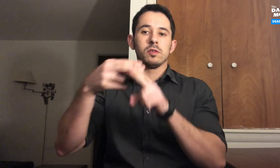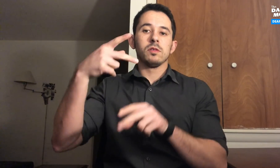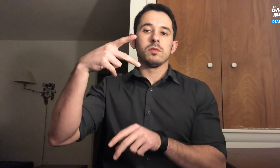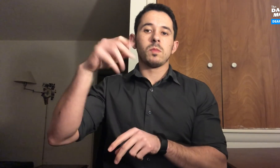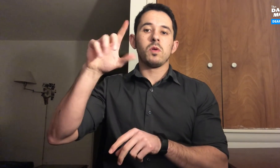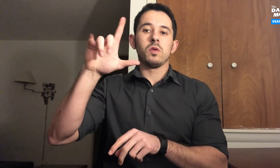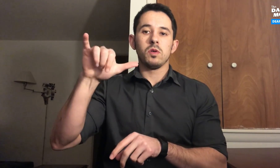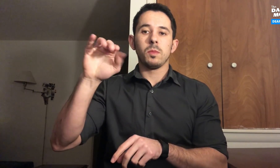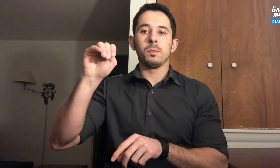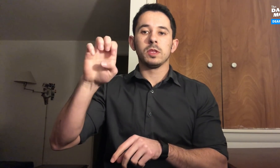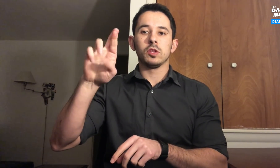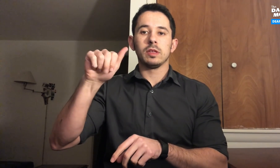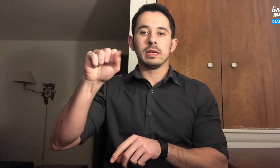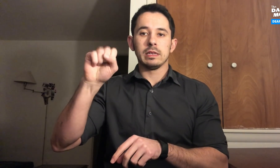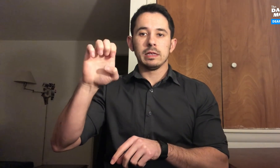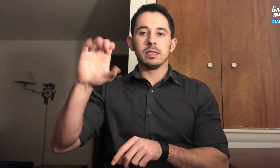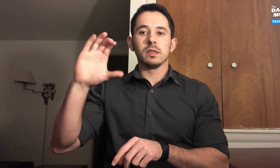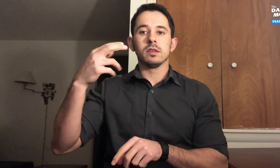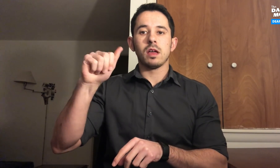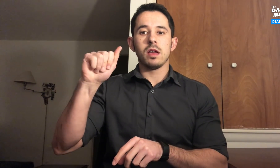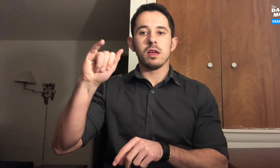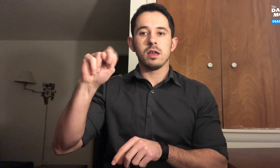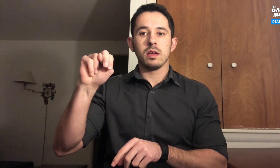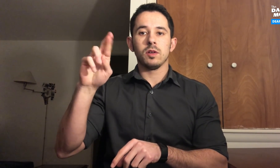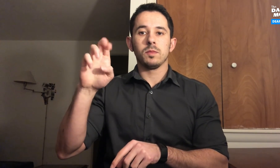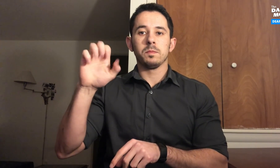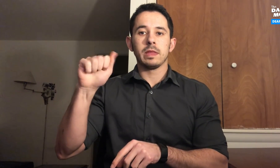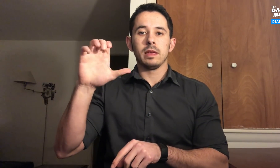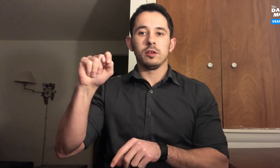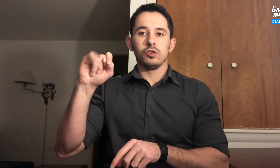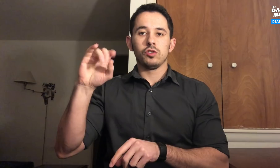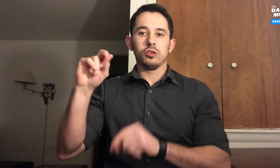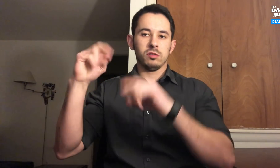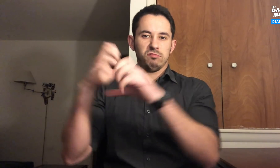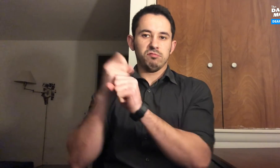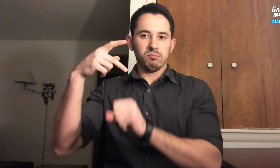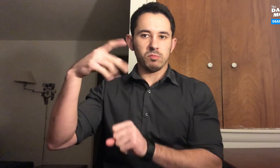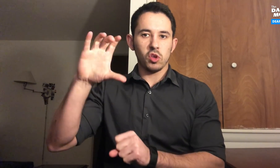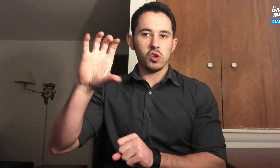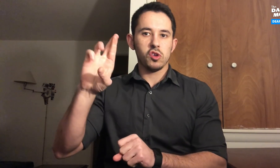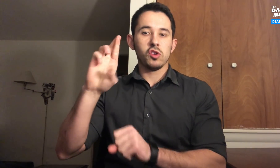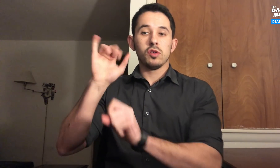which is polymerase chain reaction.